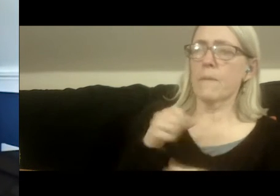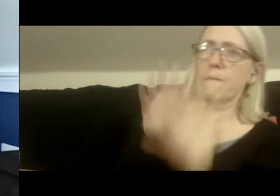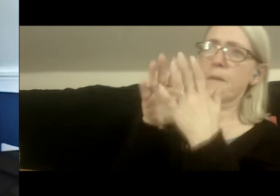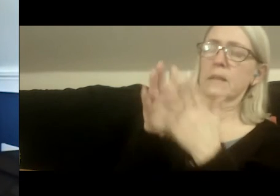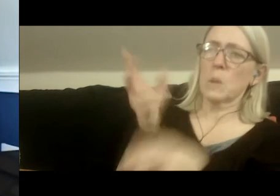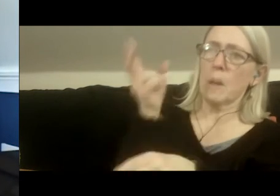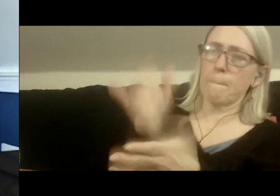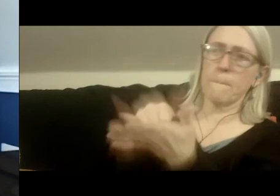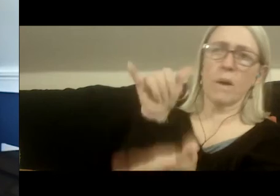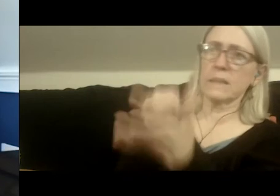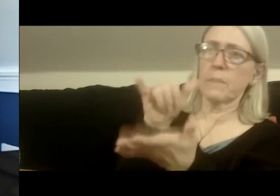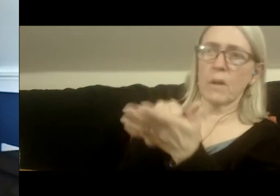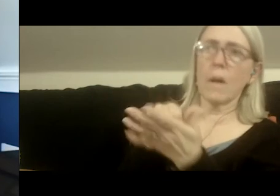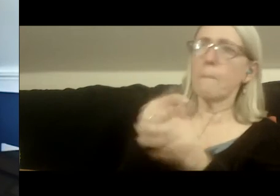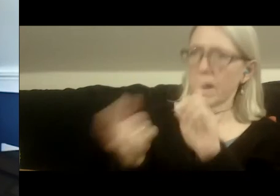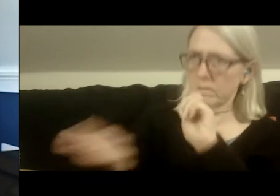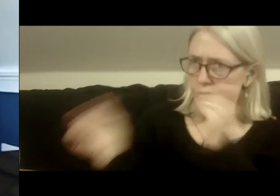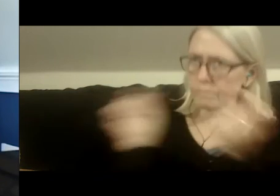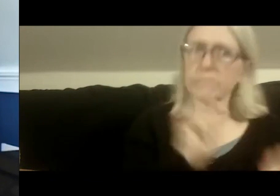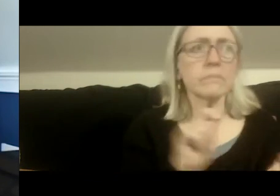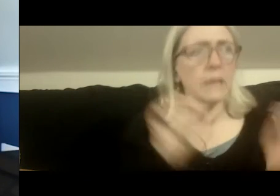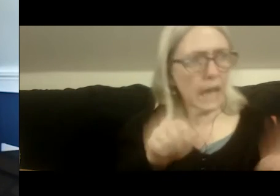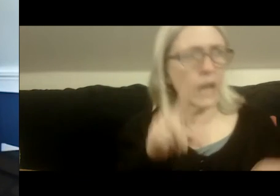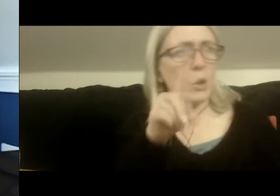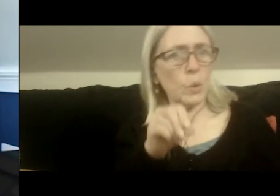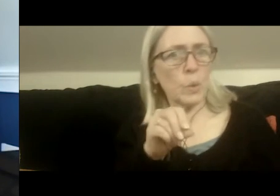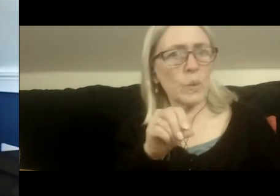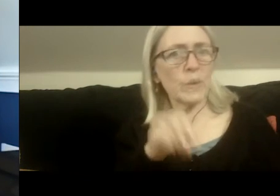to create accessible inroads in support of Brown's teaching and learning community.